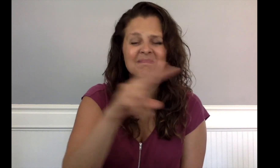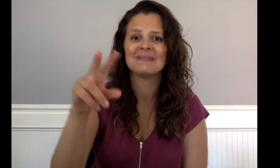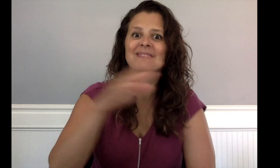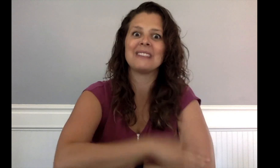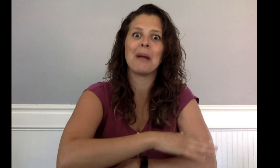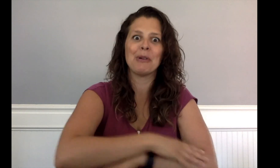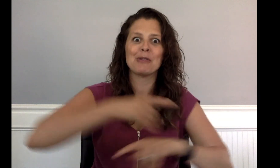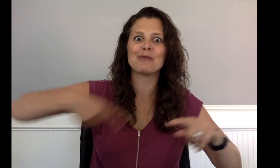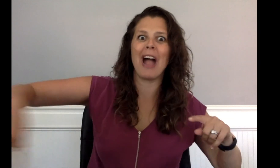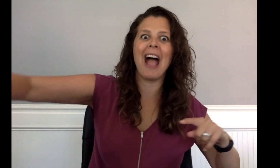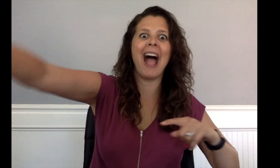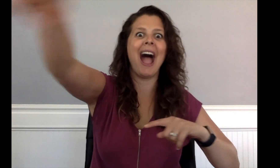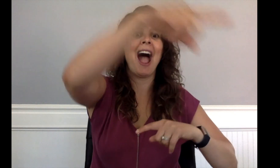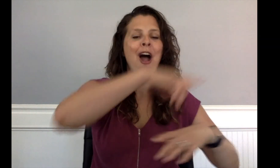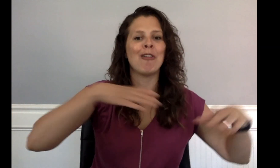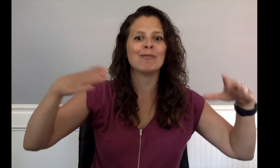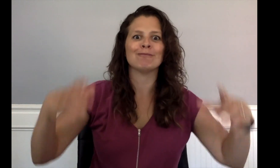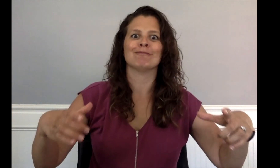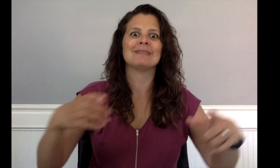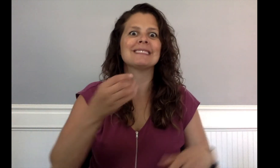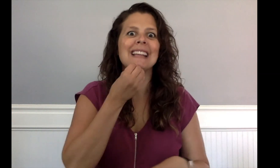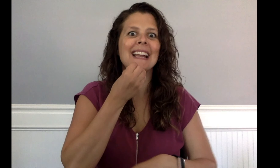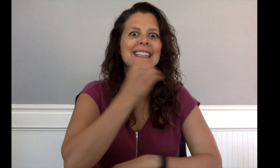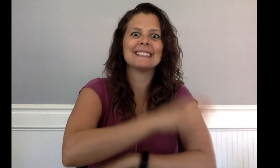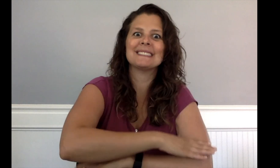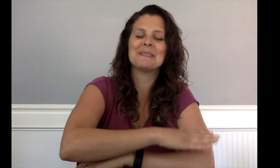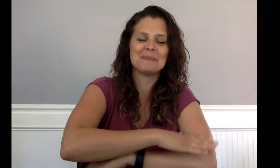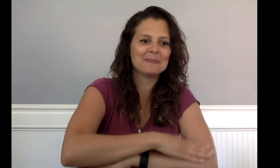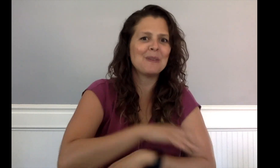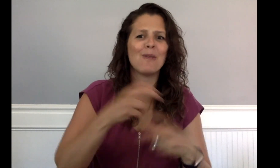Everyone else seemed to like the mush.